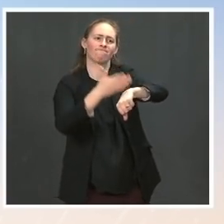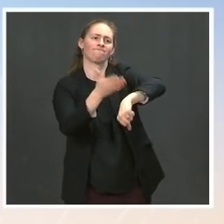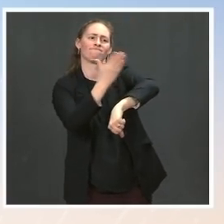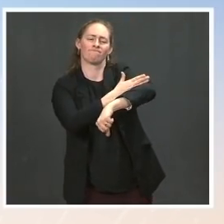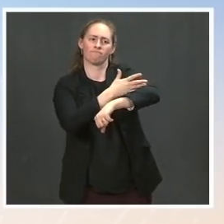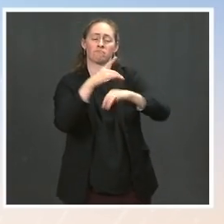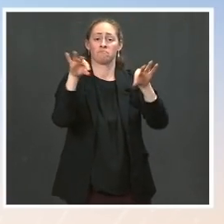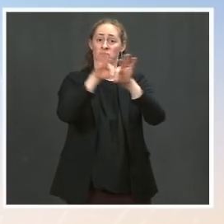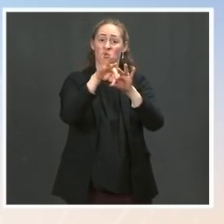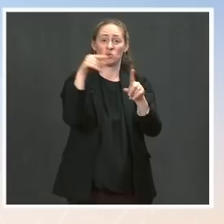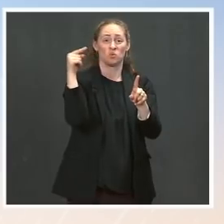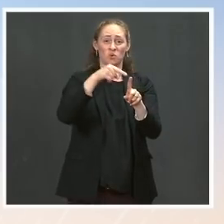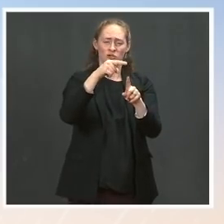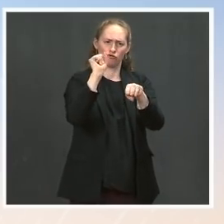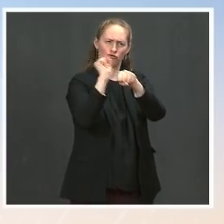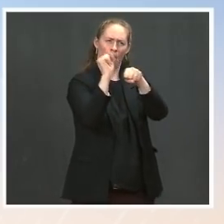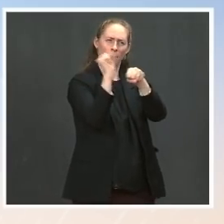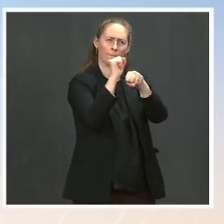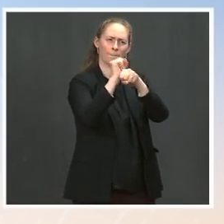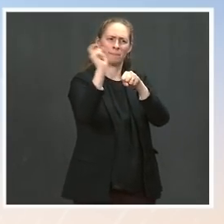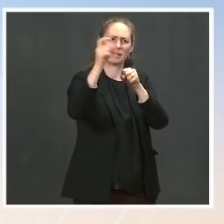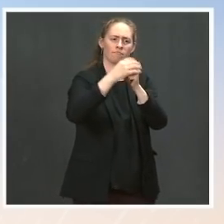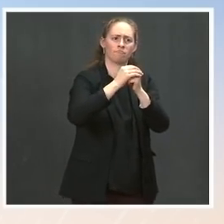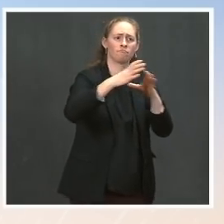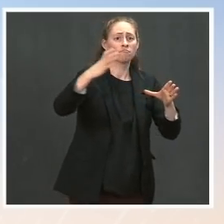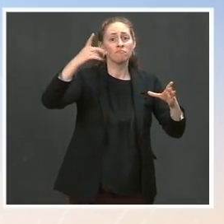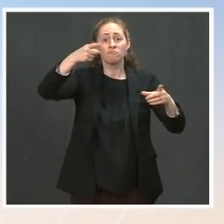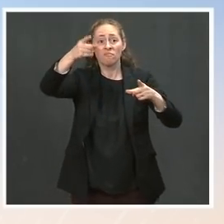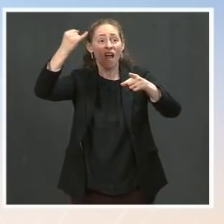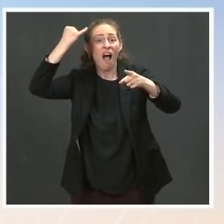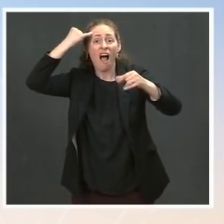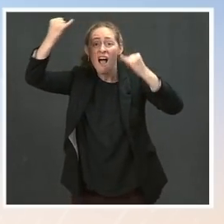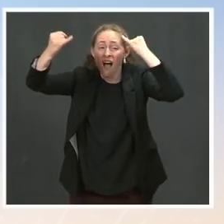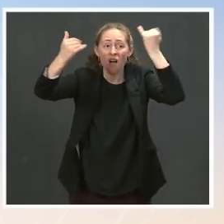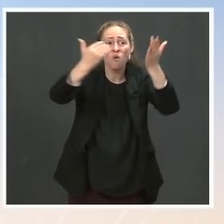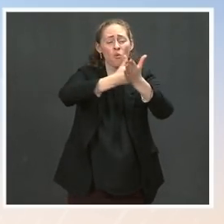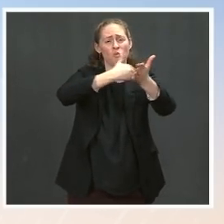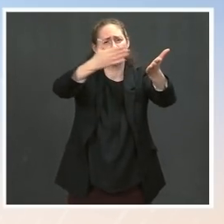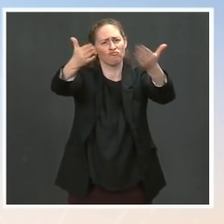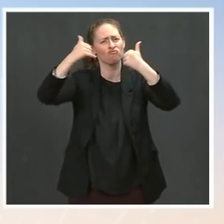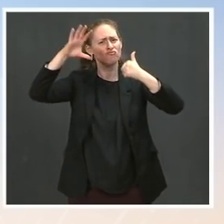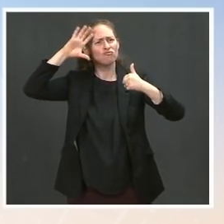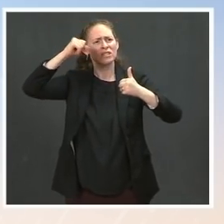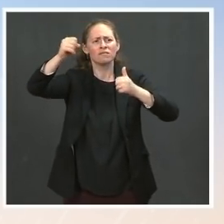And the President is happy to hear ideas or alternatives for how this plan and package could -- should be paid for.